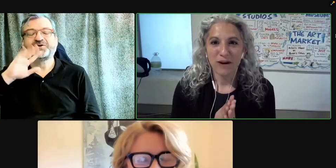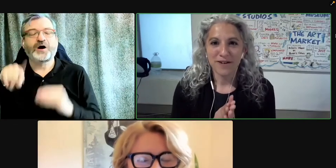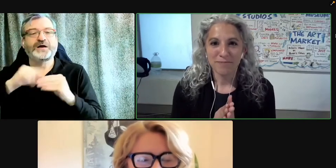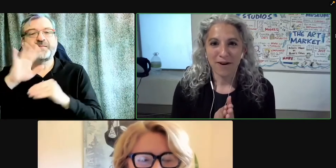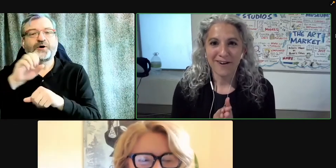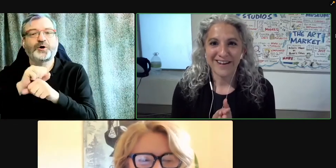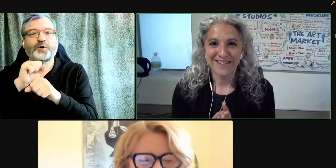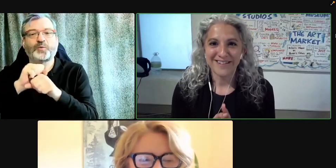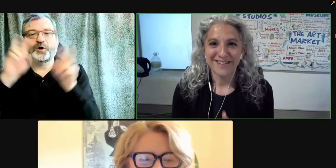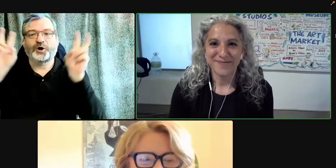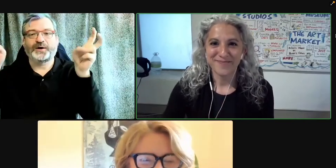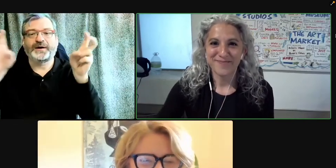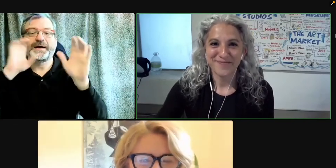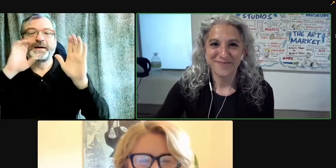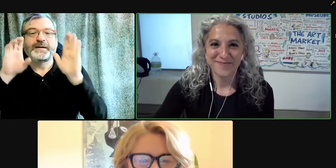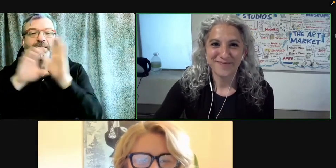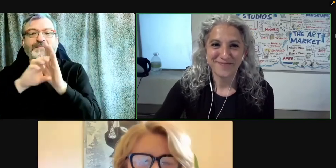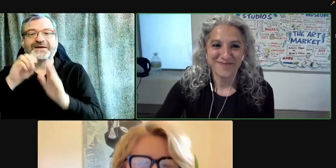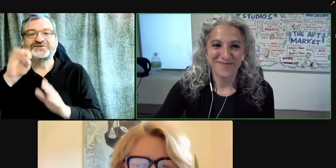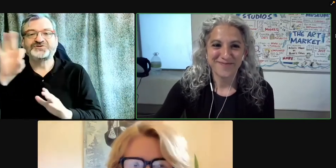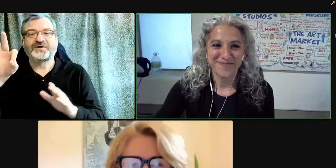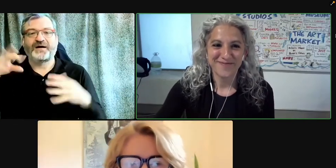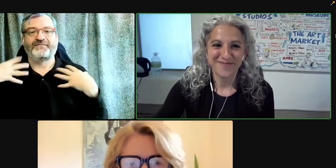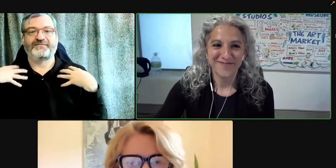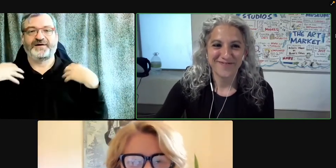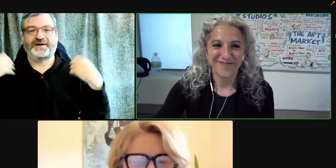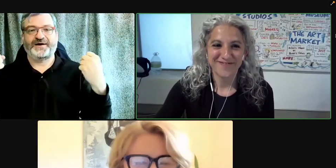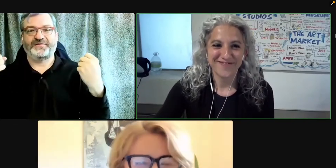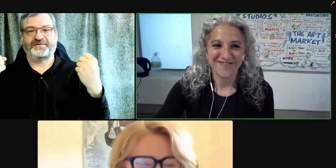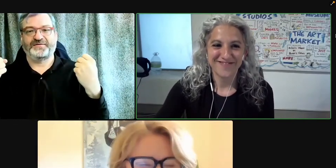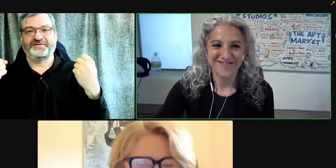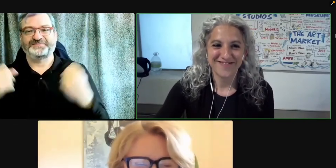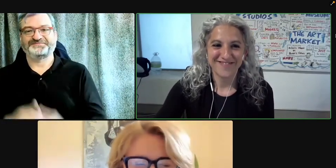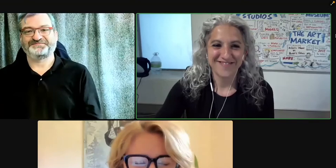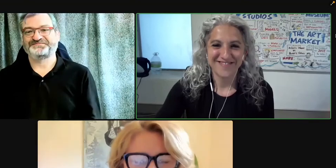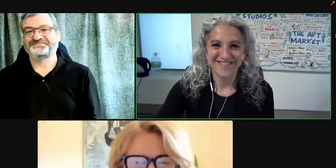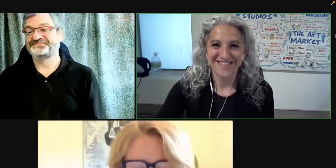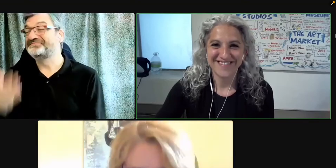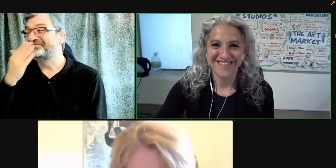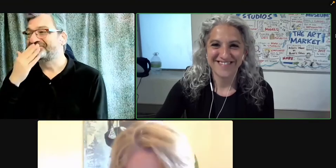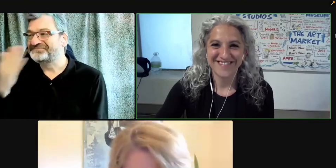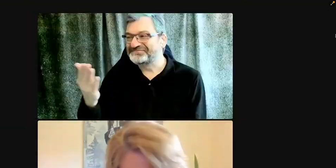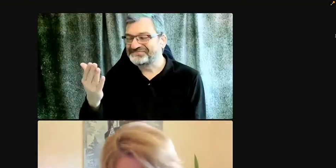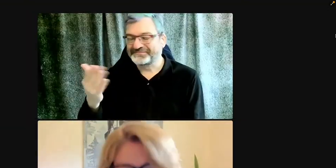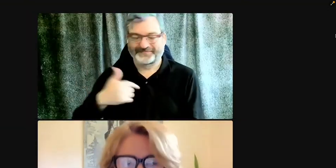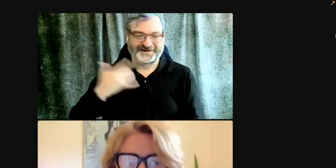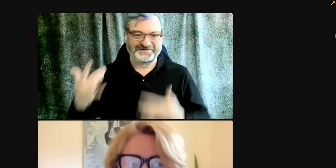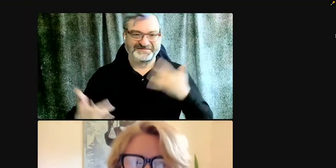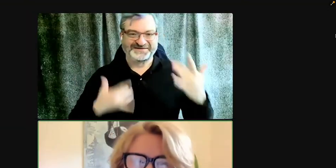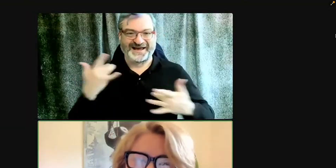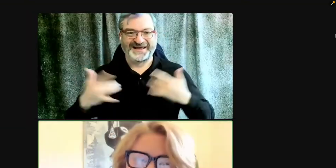Welcome, Margaret. Thank you so much, Monica. I'm so happy to be here. And thank you.